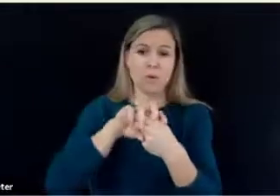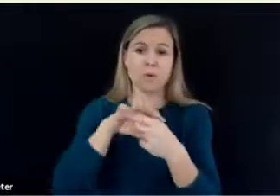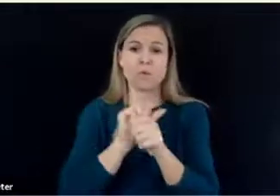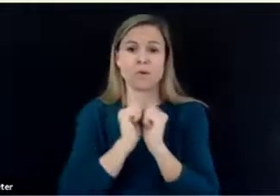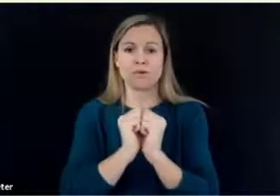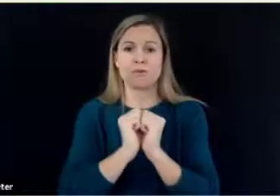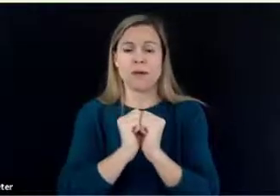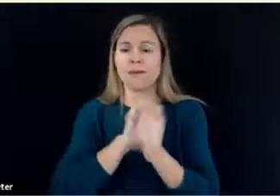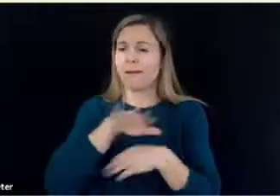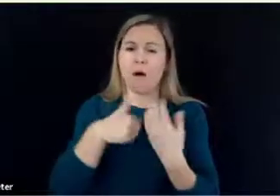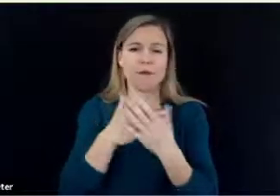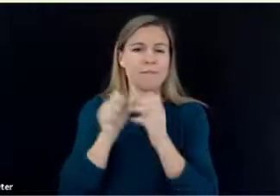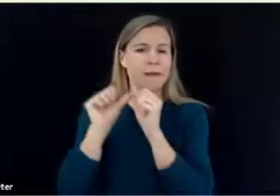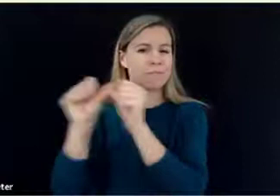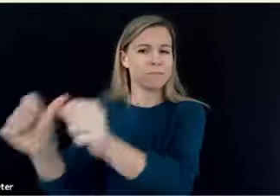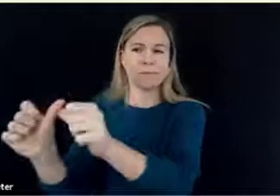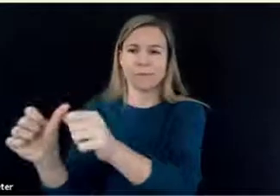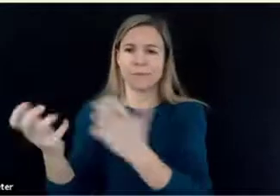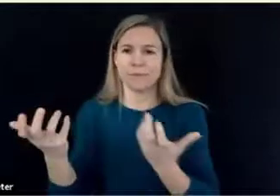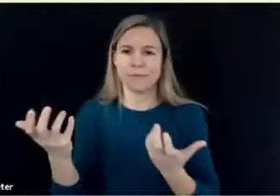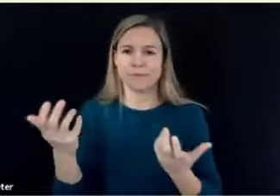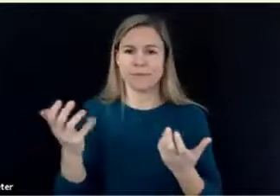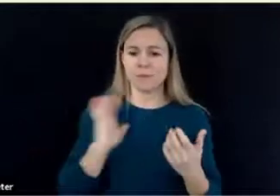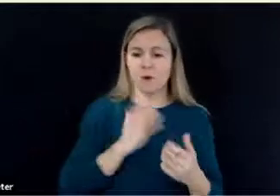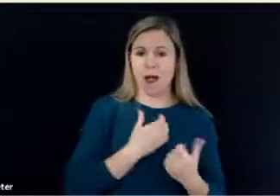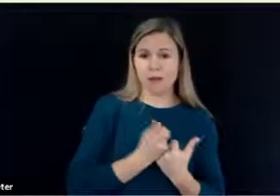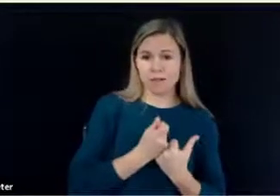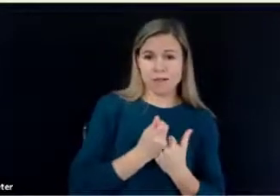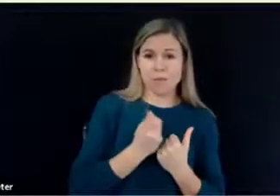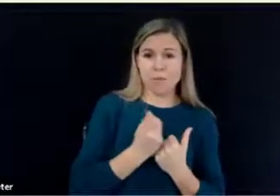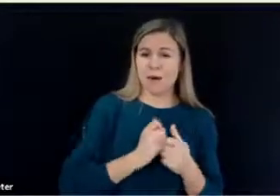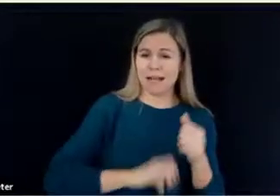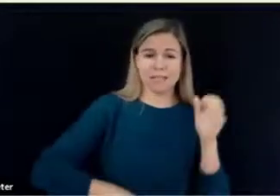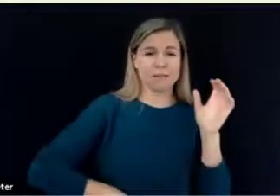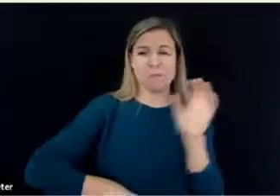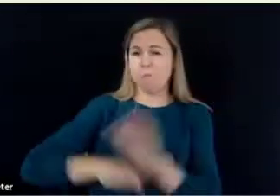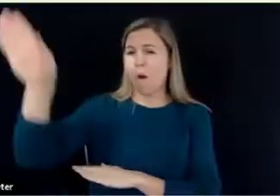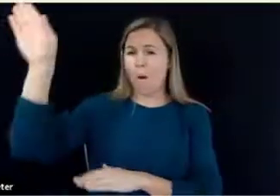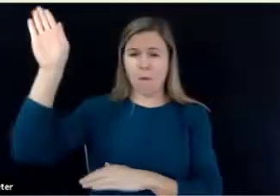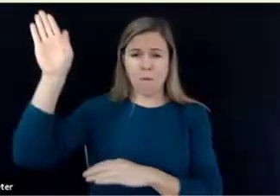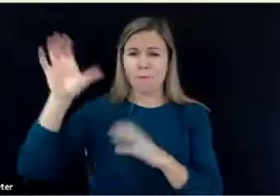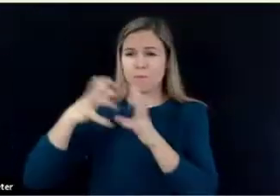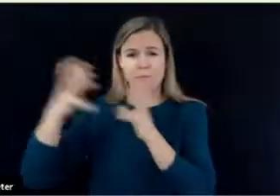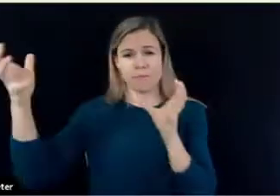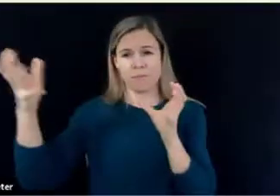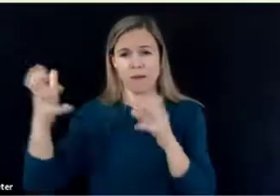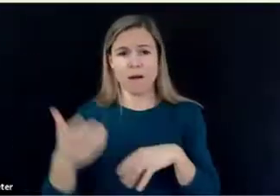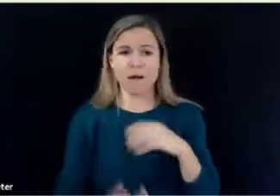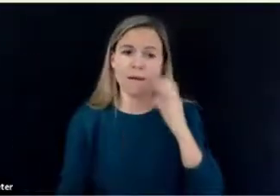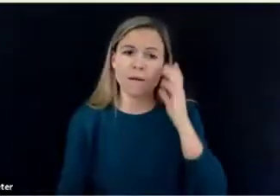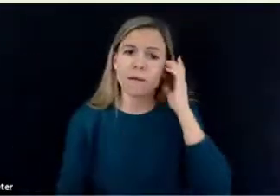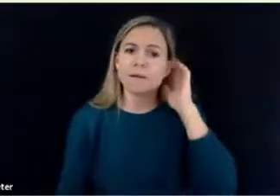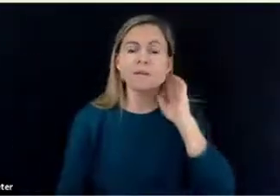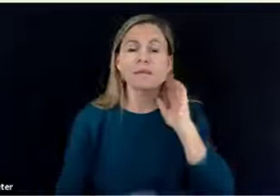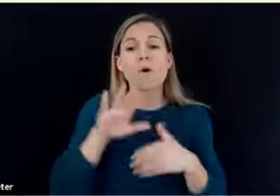and our level of support has really just increased. And all of the family engagement,